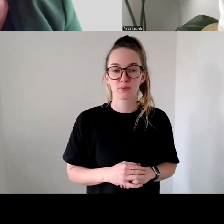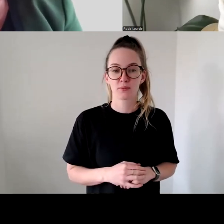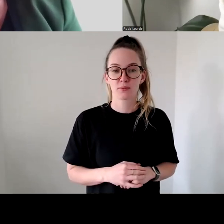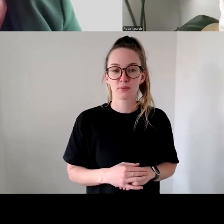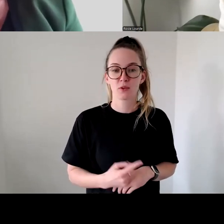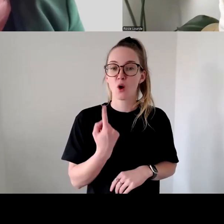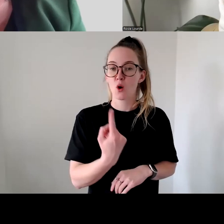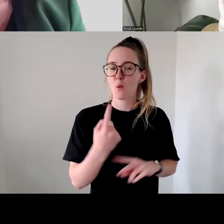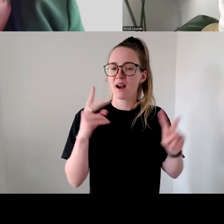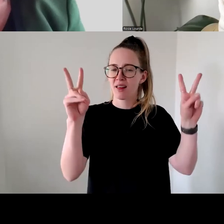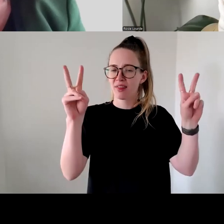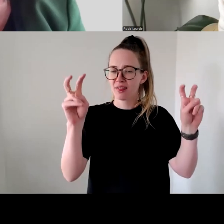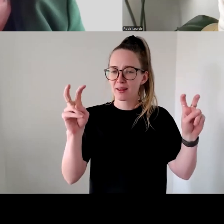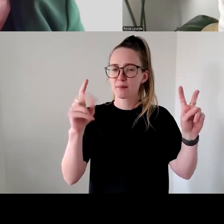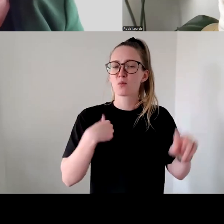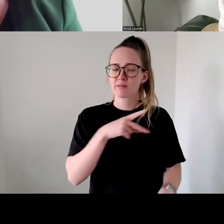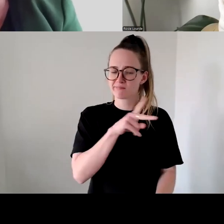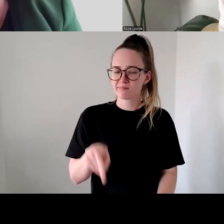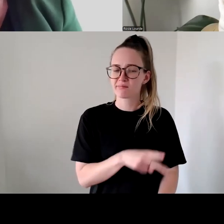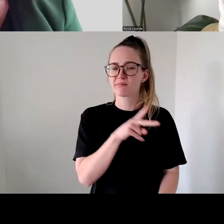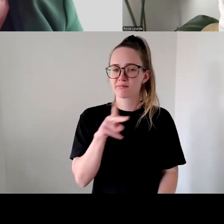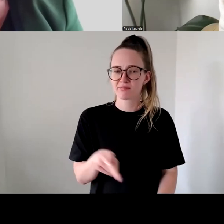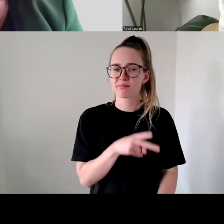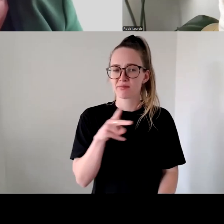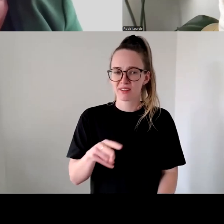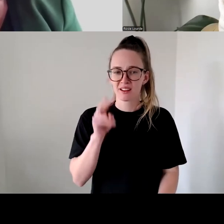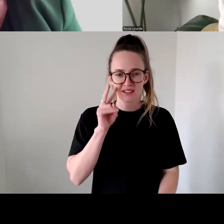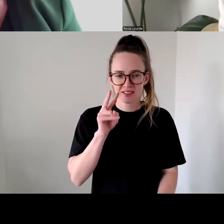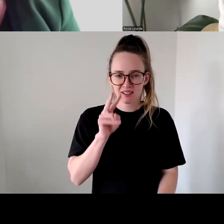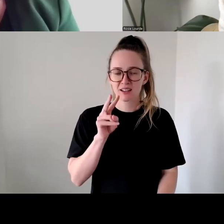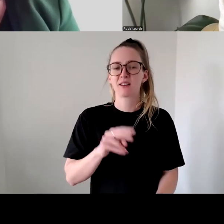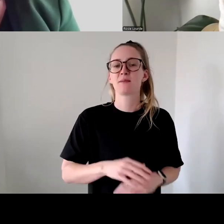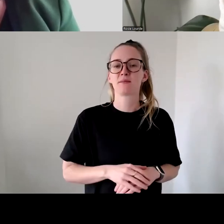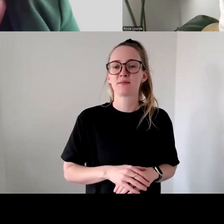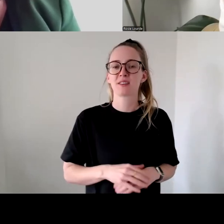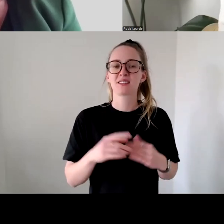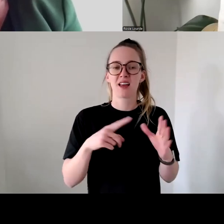Council have heard in our consultations to date, is that the arts culture, screen and digital games